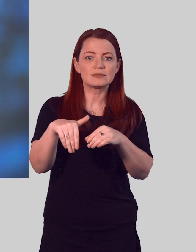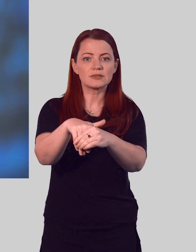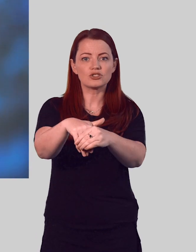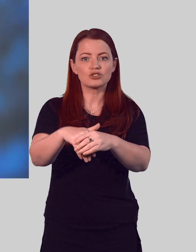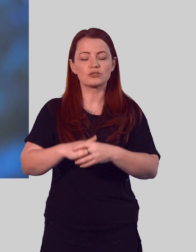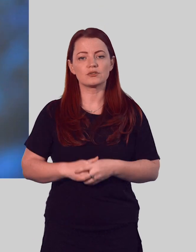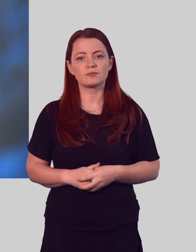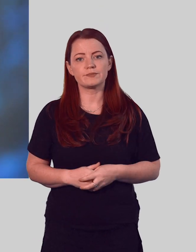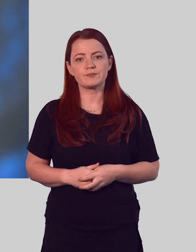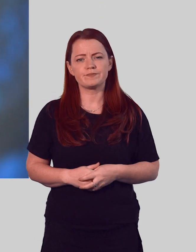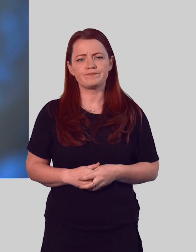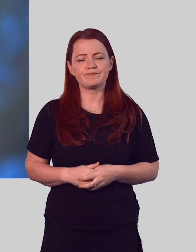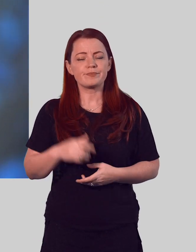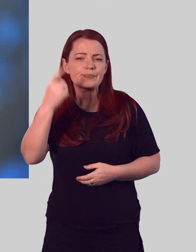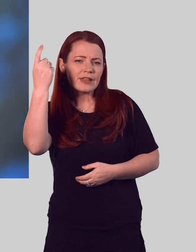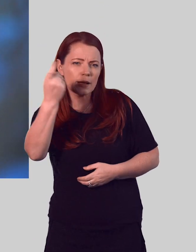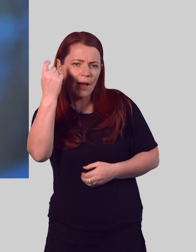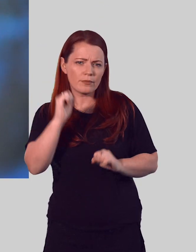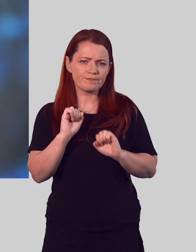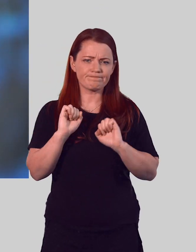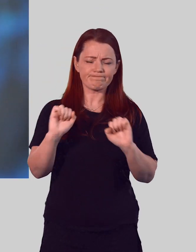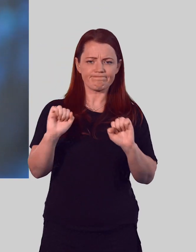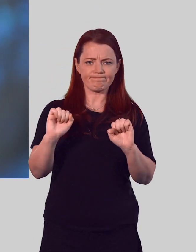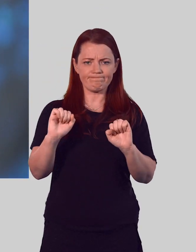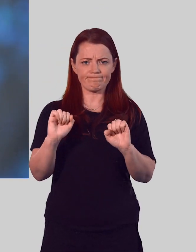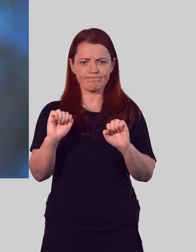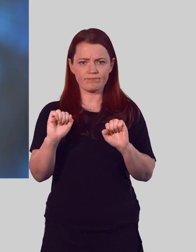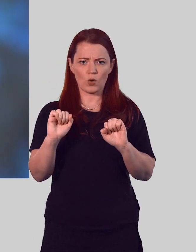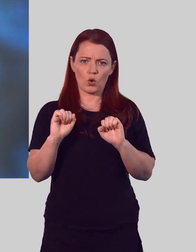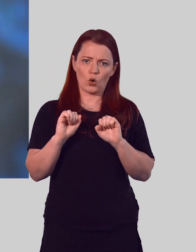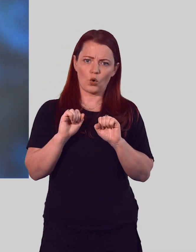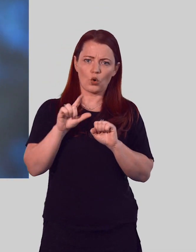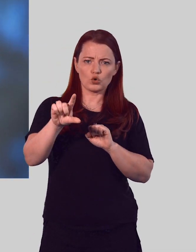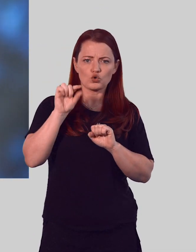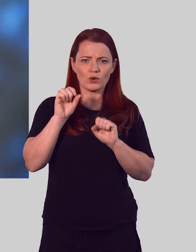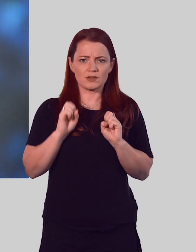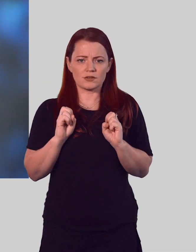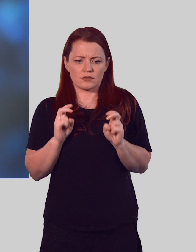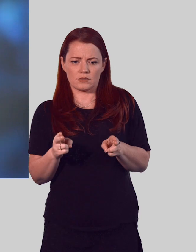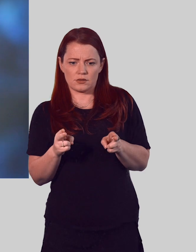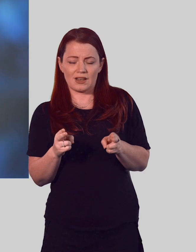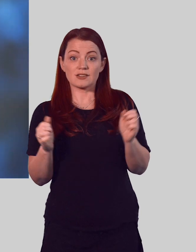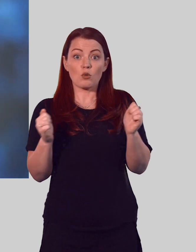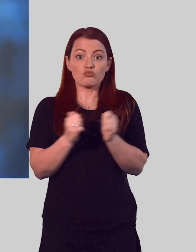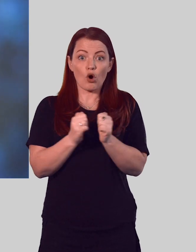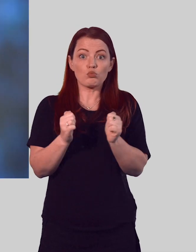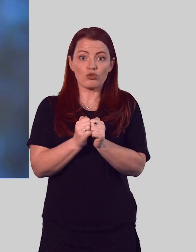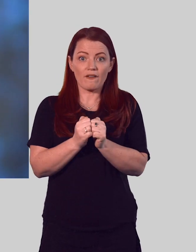Think about how your choice of media is both appropriate production method as well as an engagement tool for